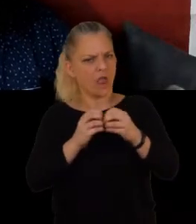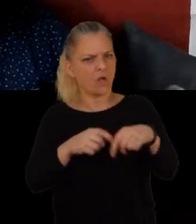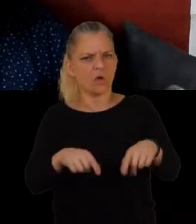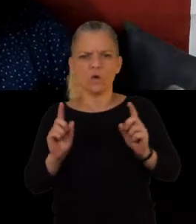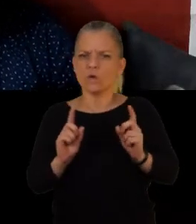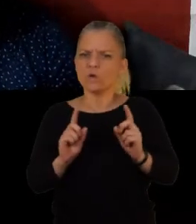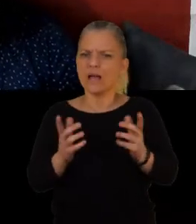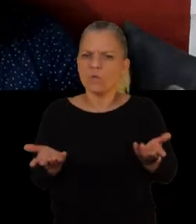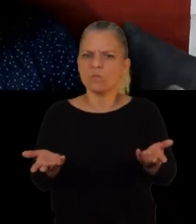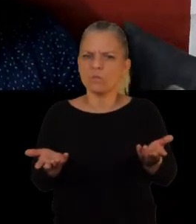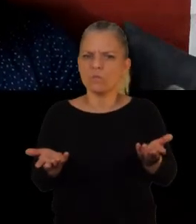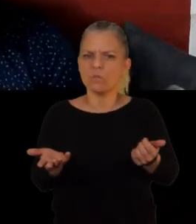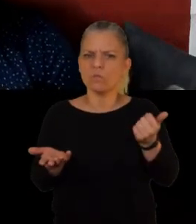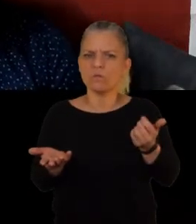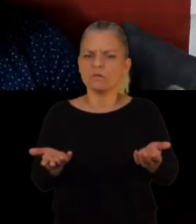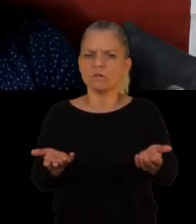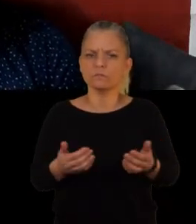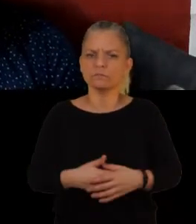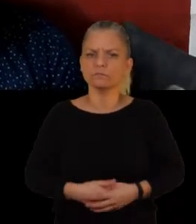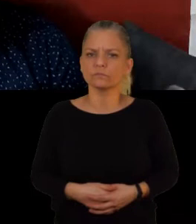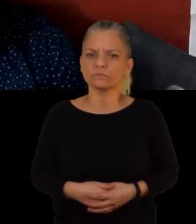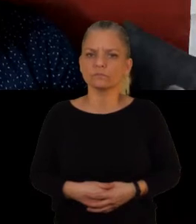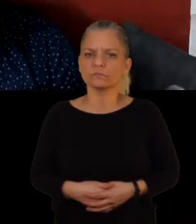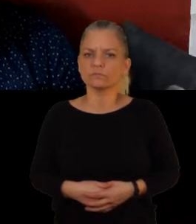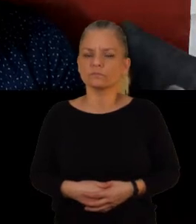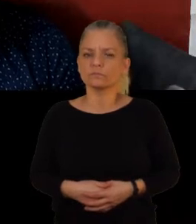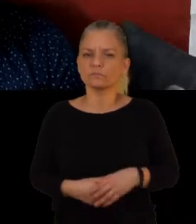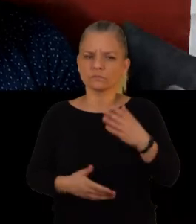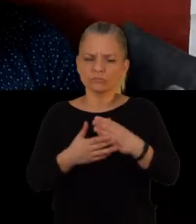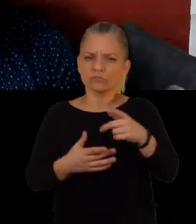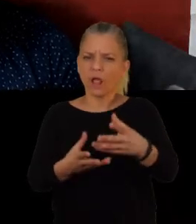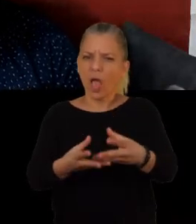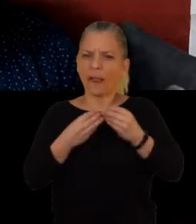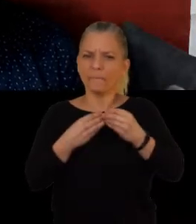how do we ensure together that we understand what peer support is and what the values are and really